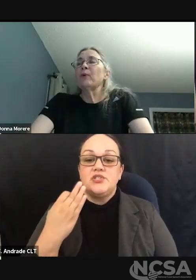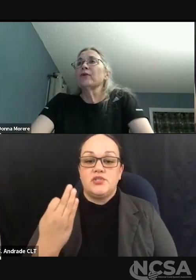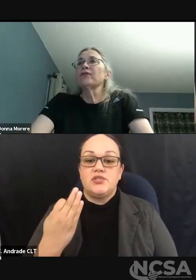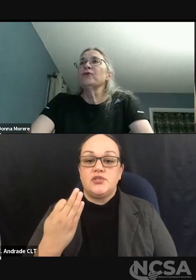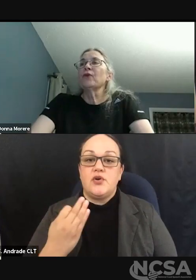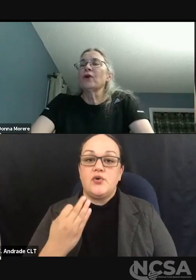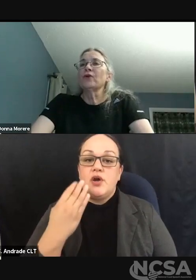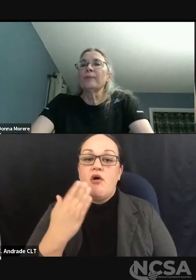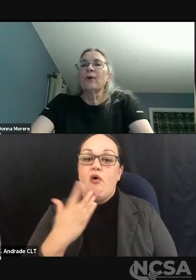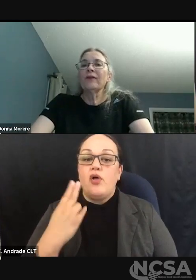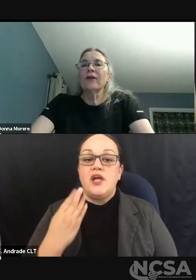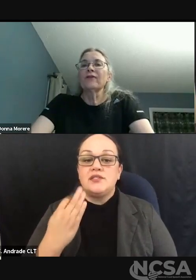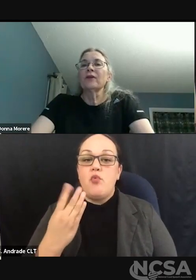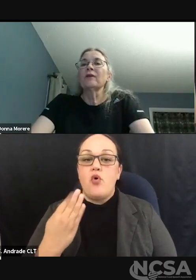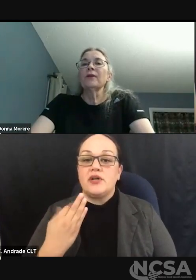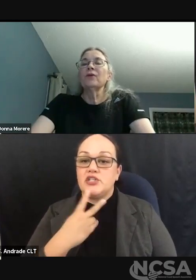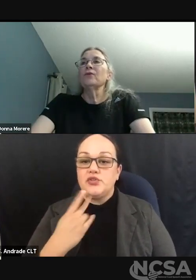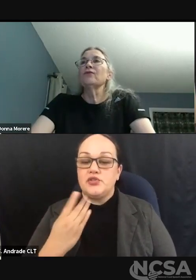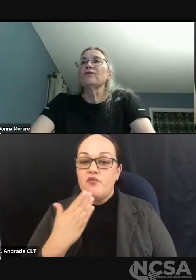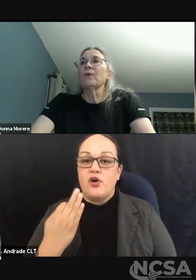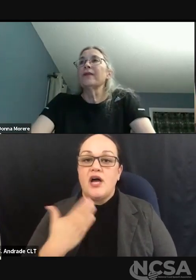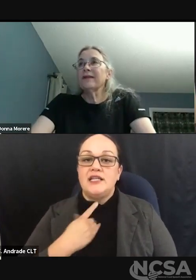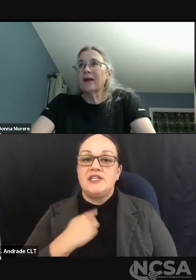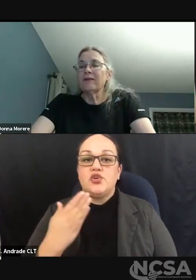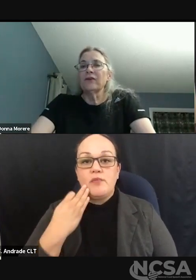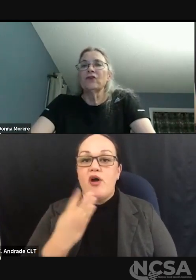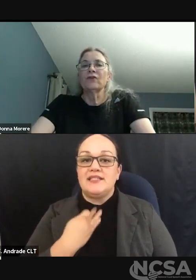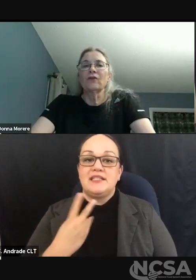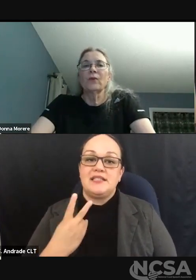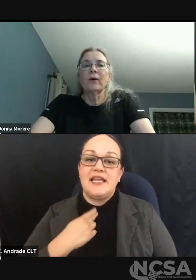So, all of the supports used for auditory processing could be used for these kinds of issues as well.